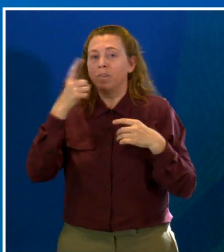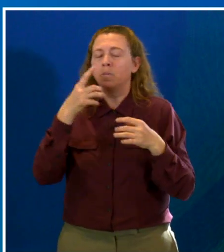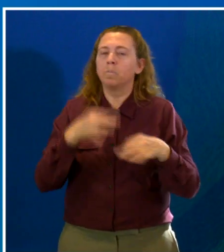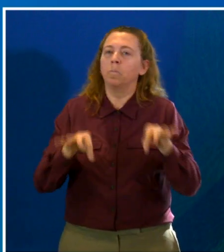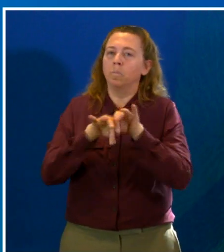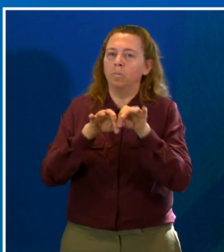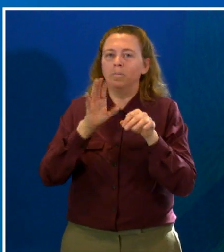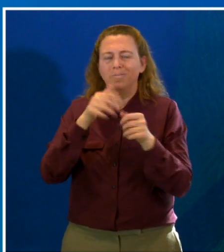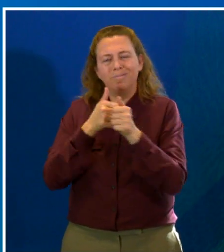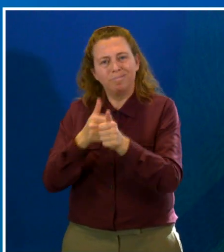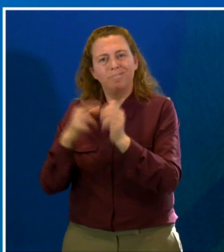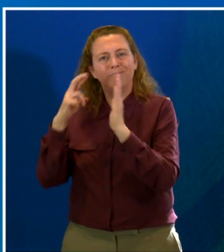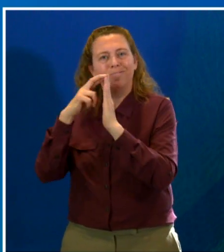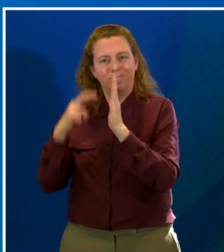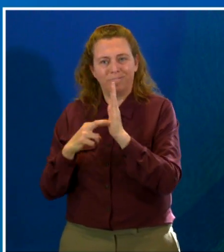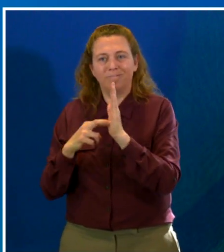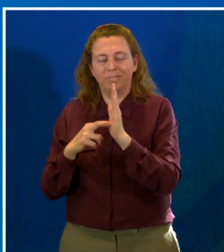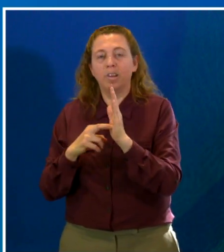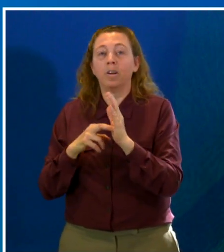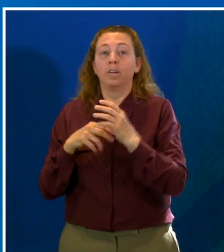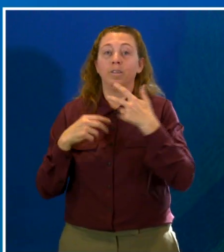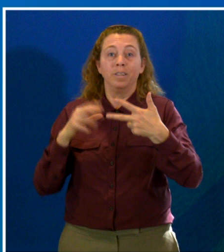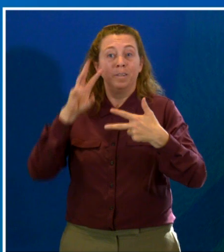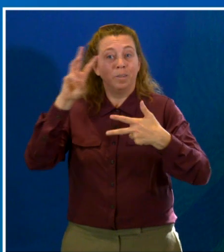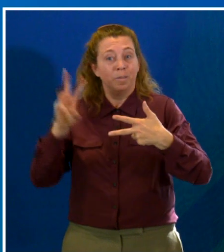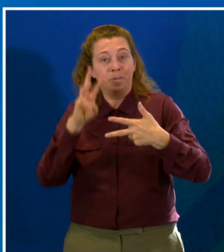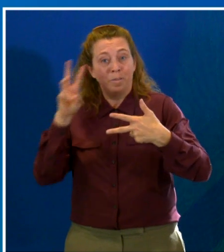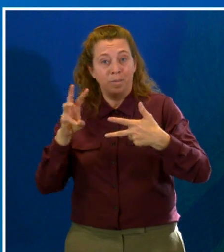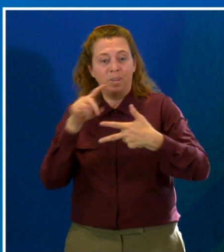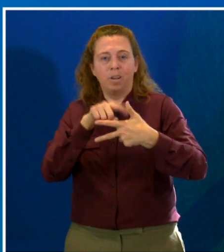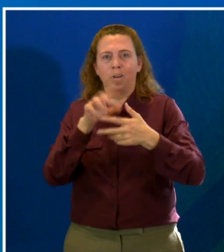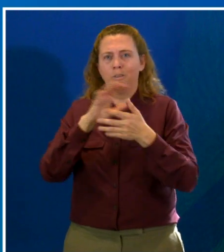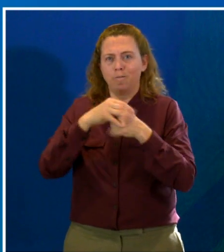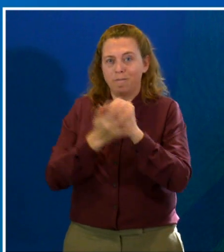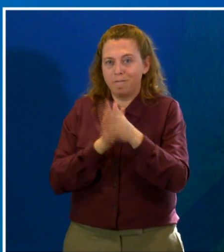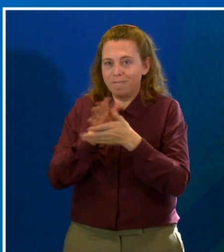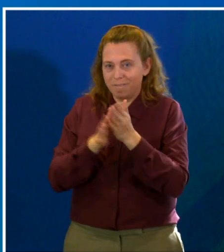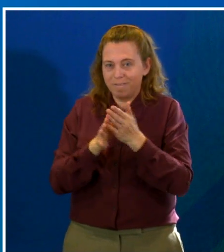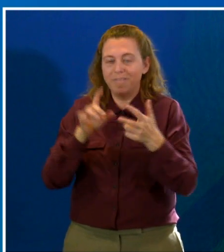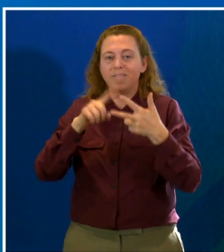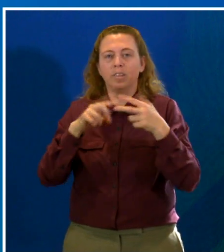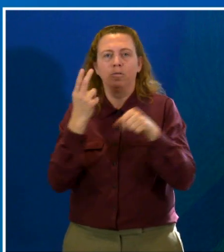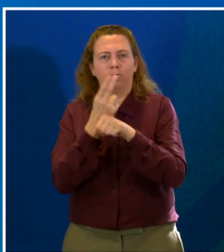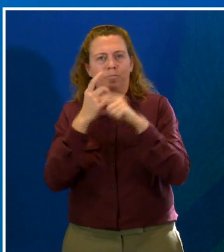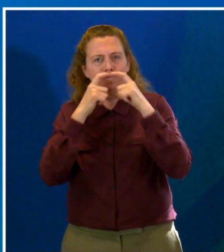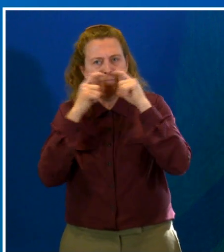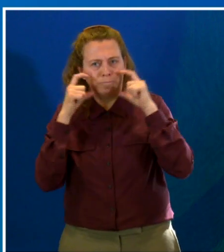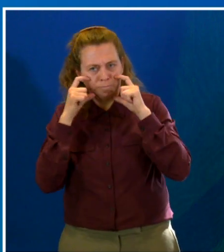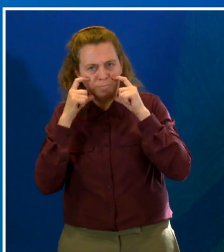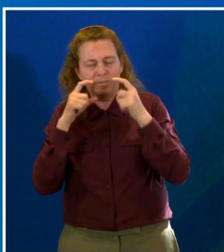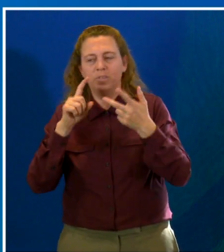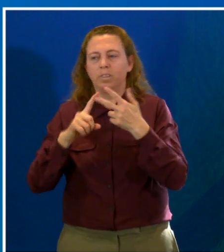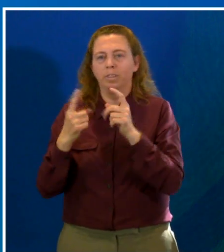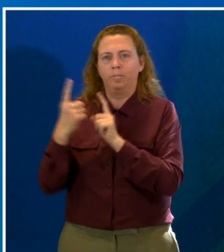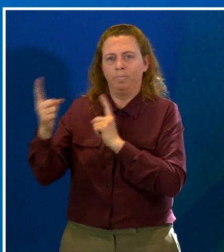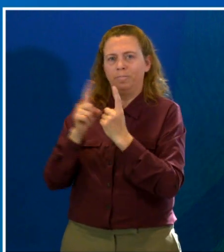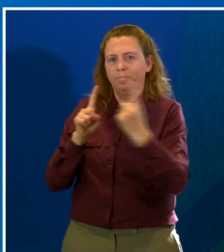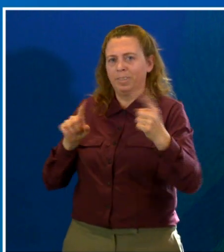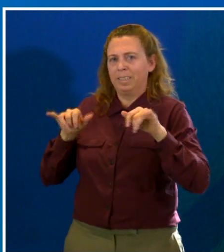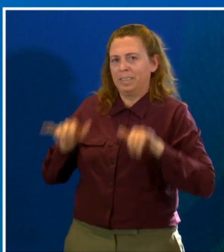your hands, wear a mask and watch your physical distance. Whether you are fully vaccinated or not.